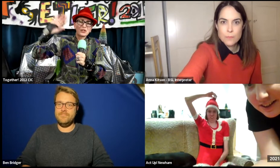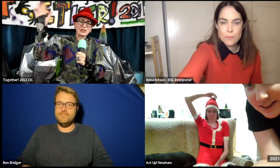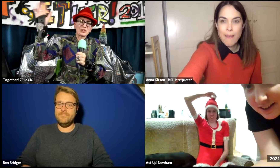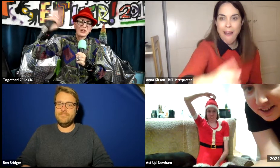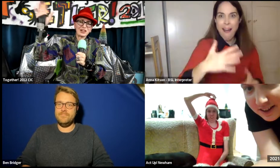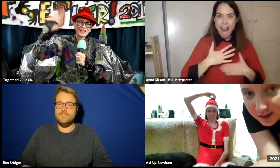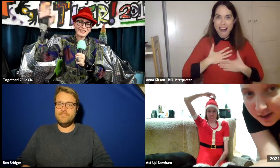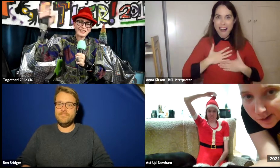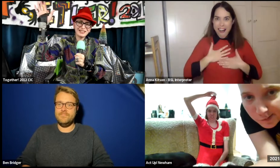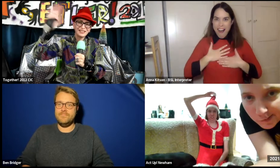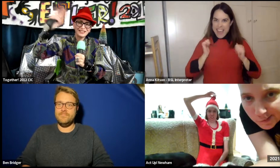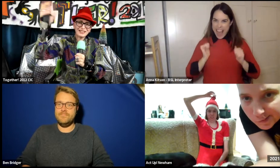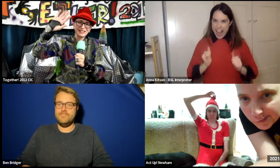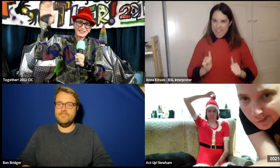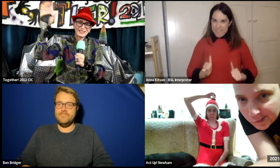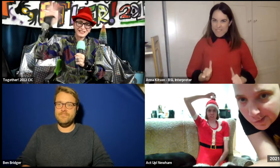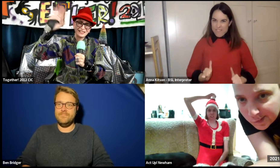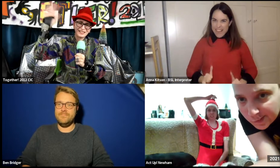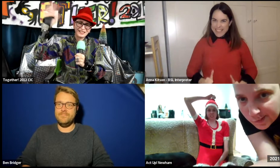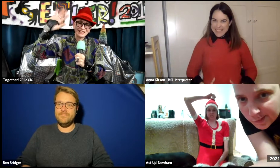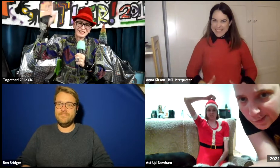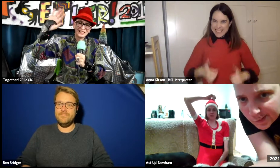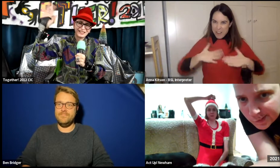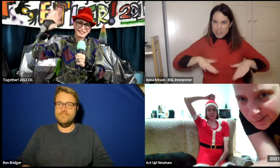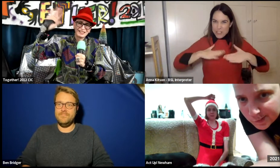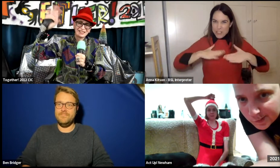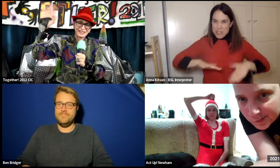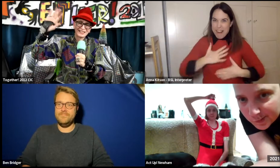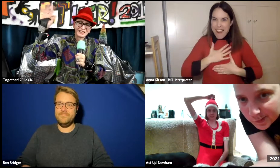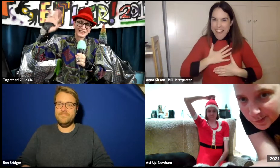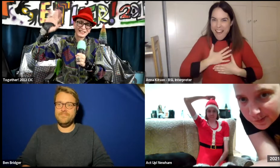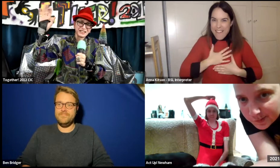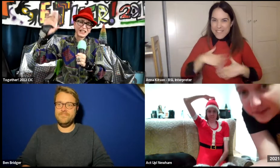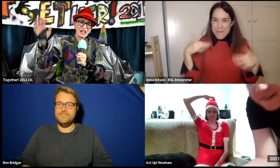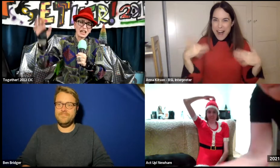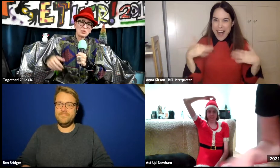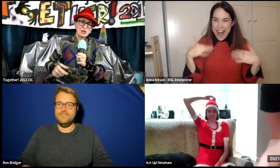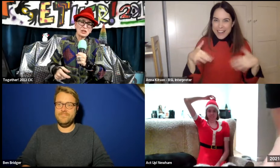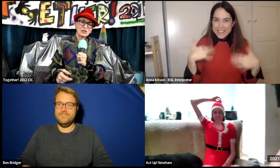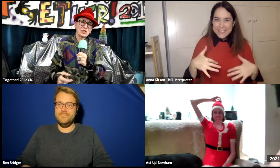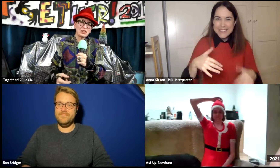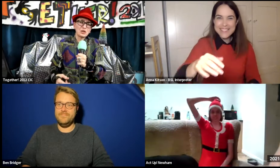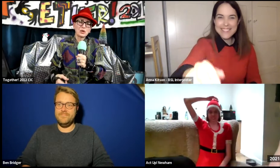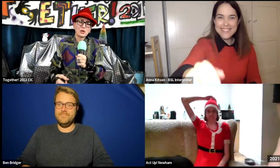Sterre. Hannah, we can see you, I hope